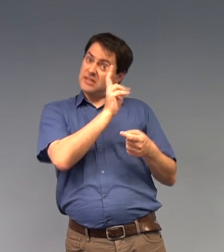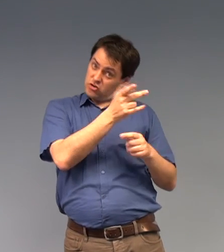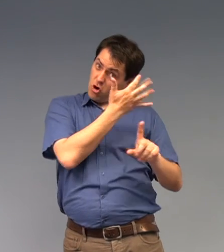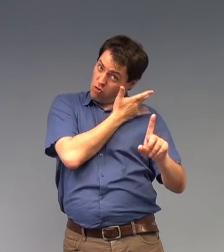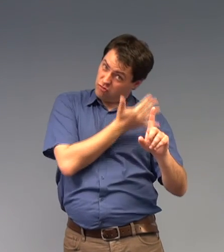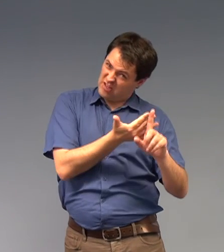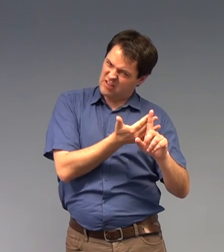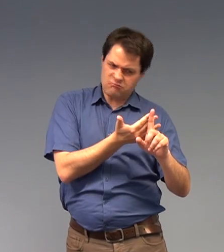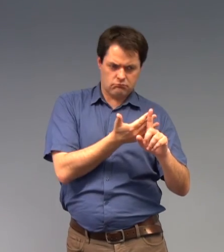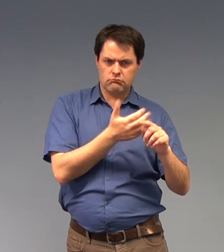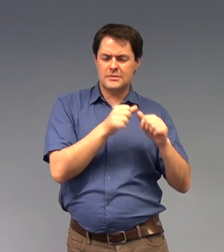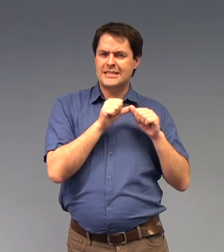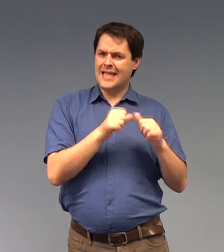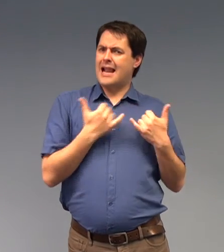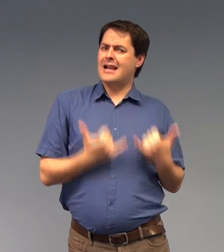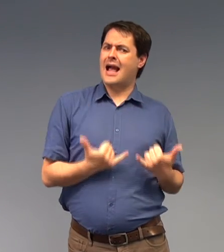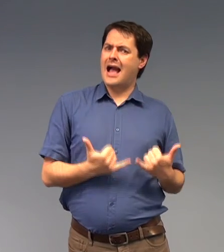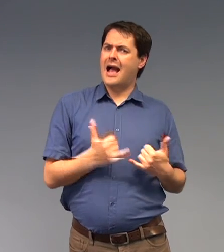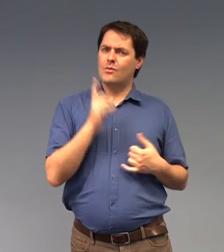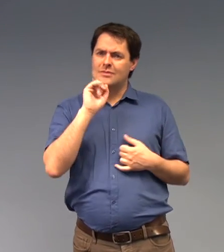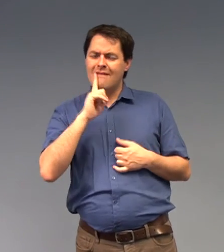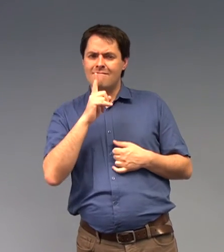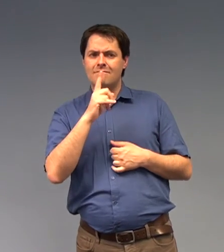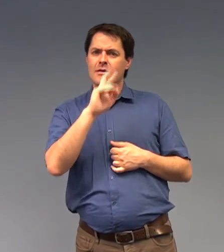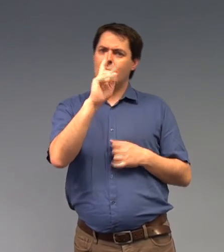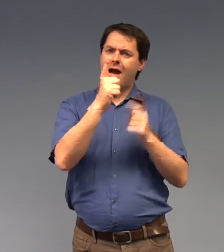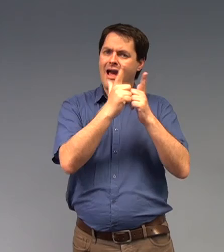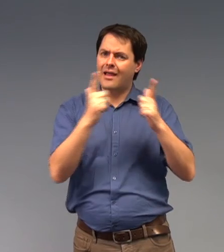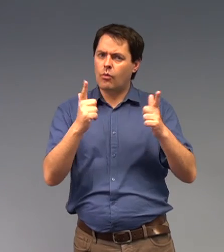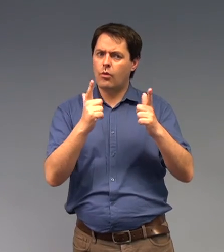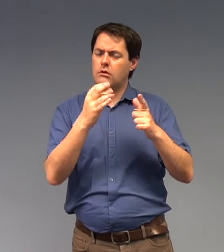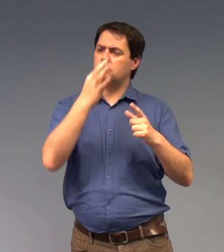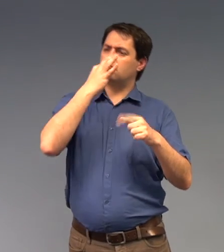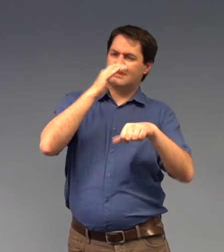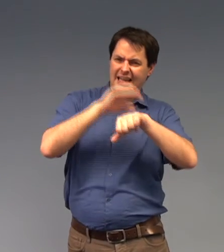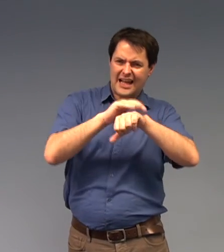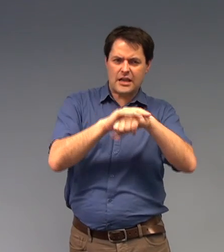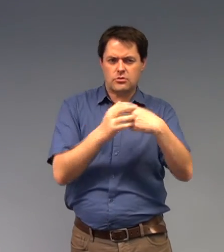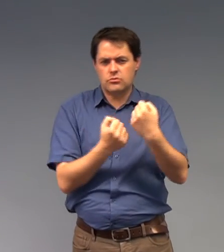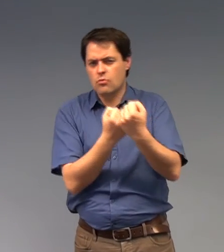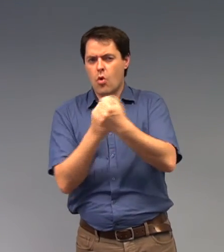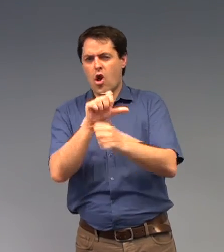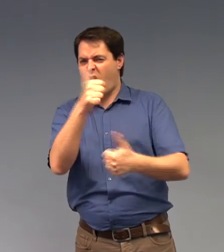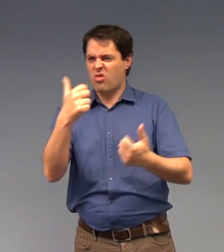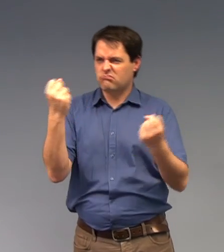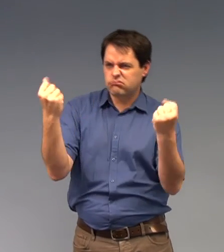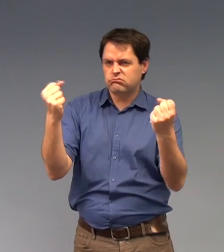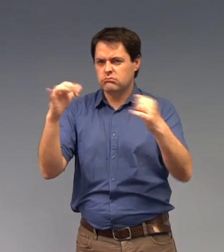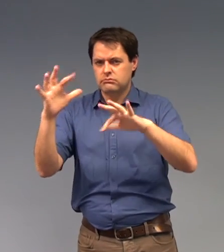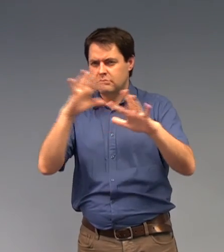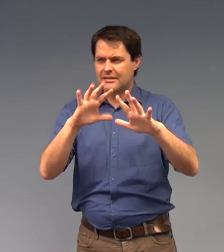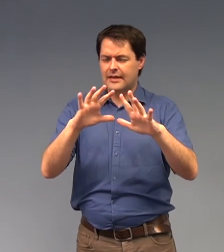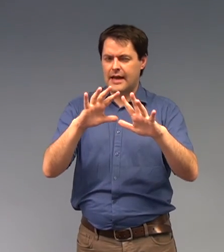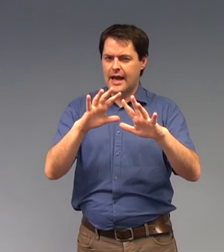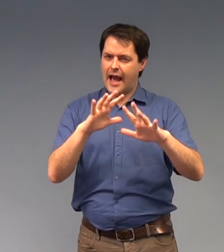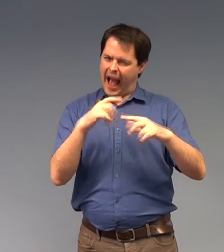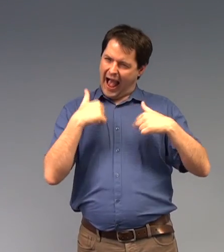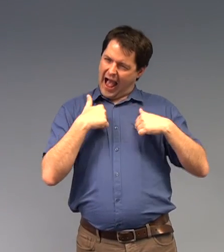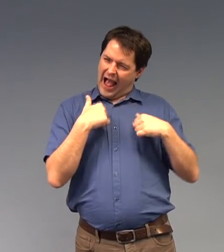tries to describe and see. This is something which has happened historically. It still happens now.